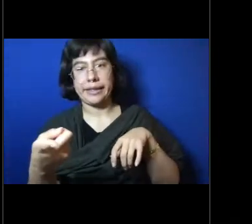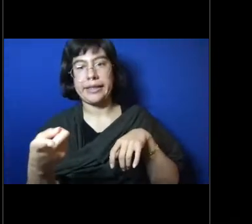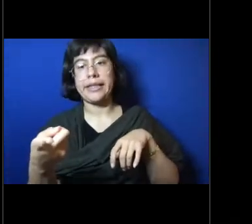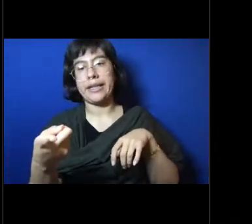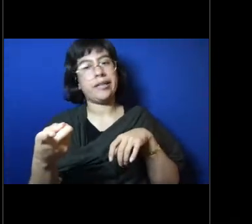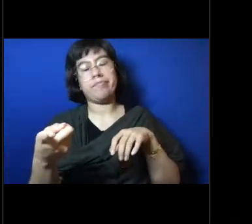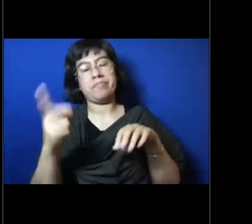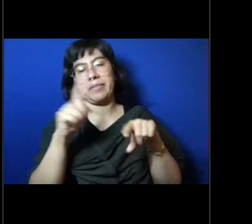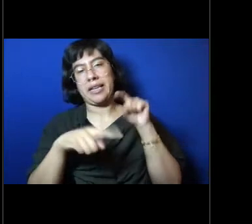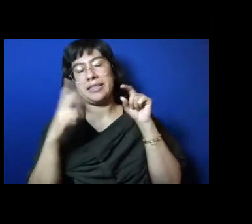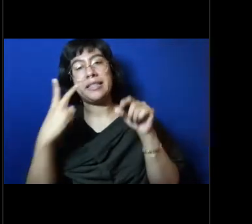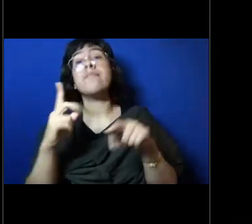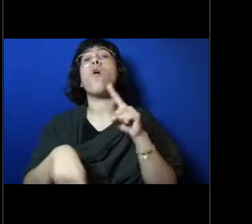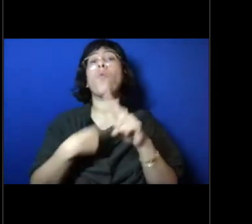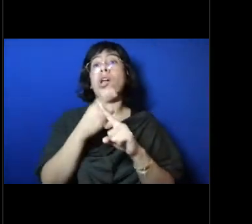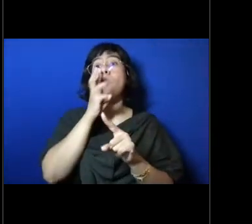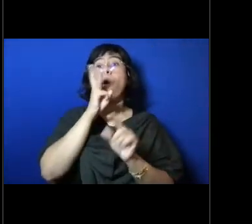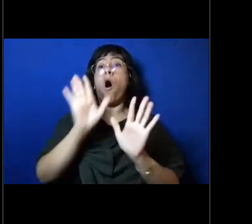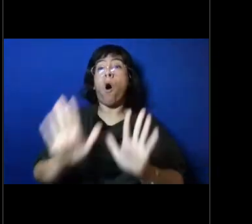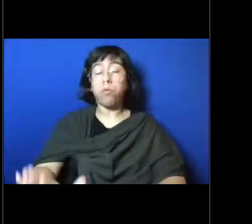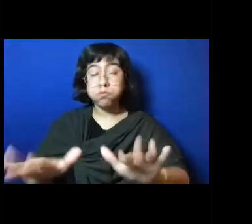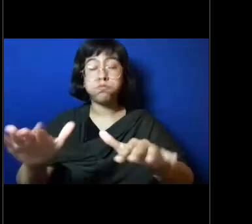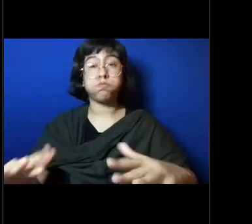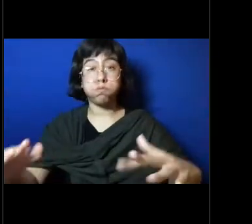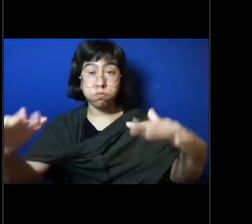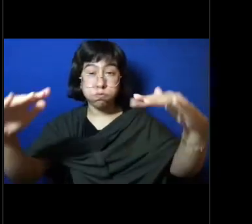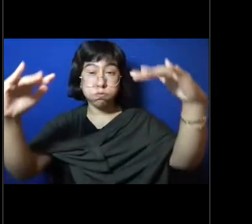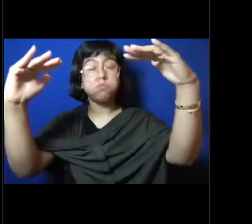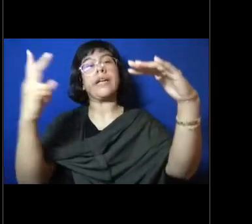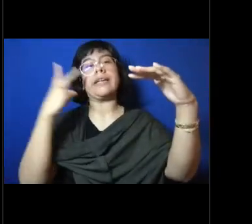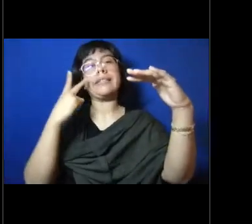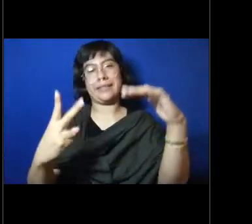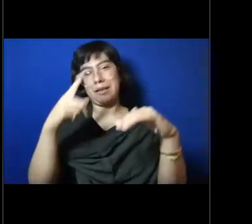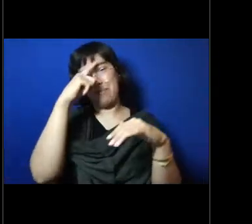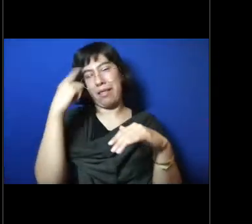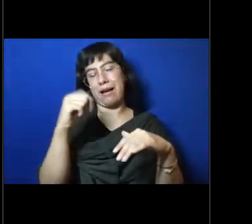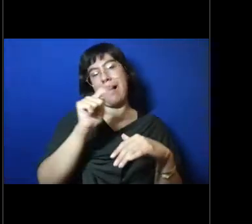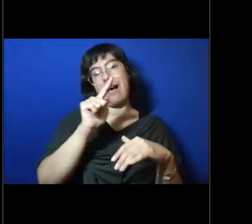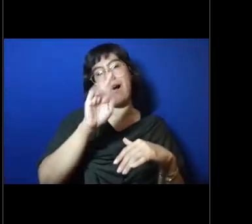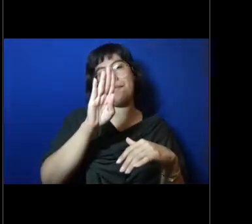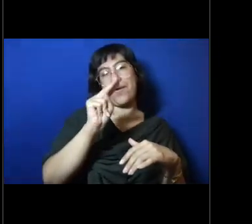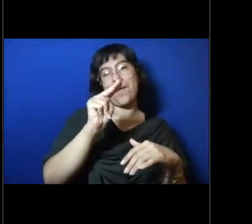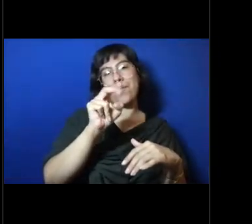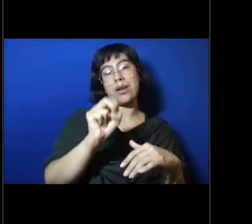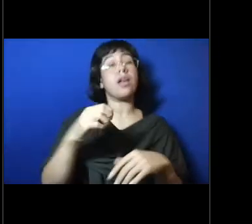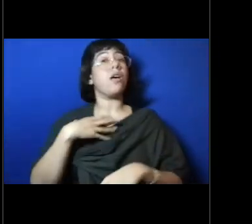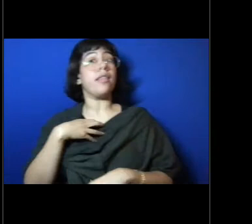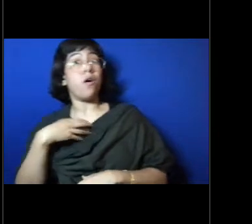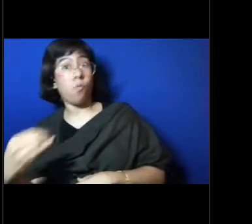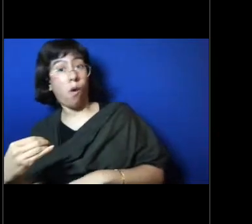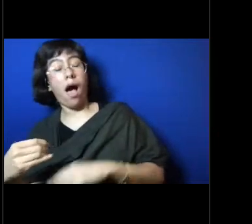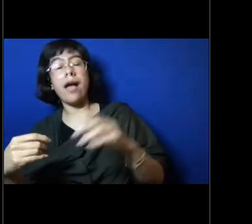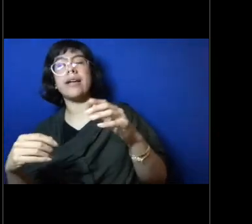The white abalone occurs in water as deep as 200 feet. So they have a huge difference in the habitat that they live